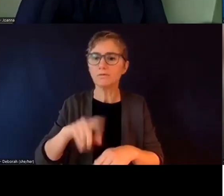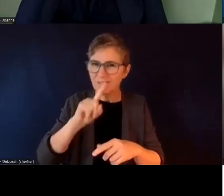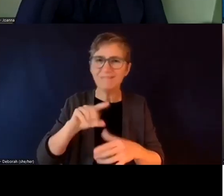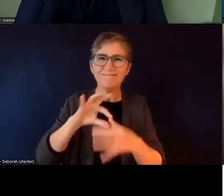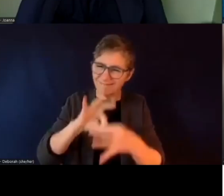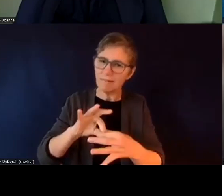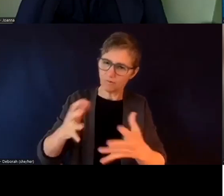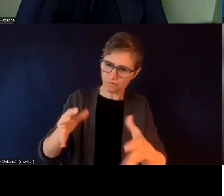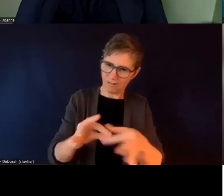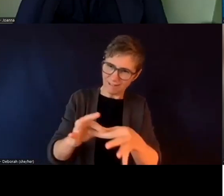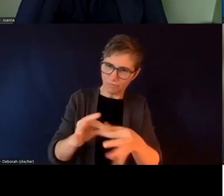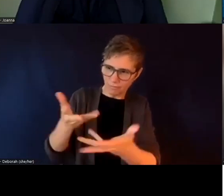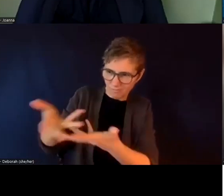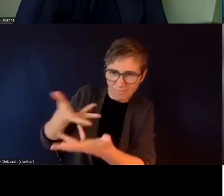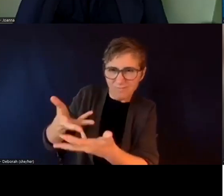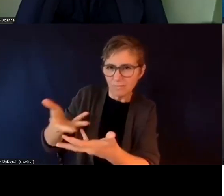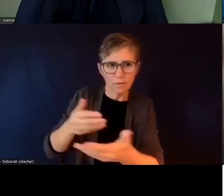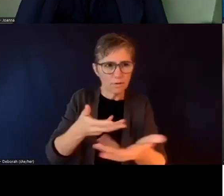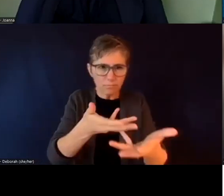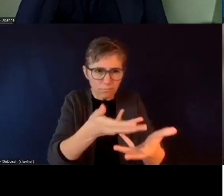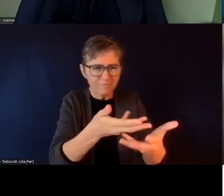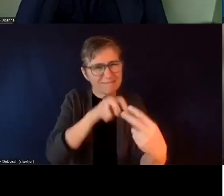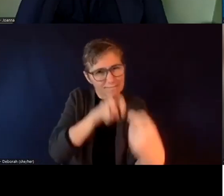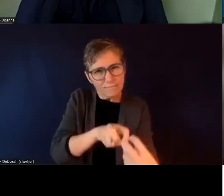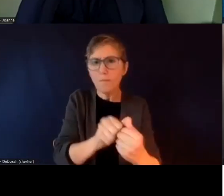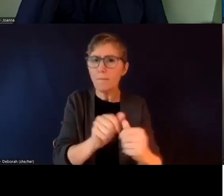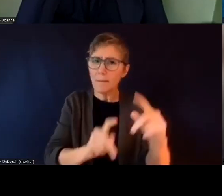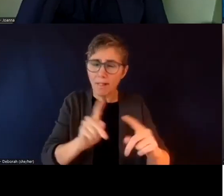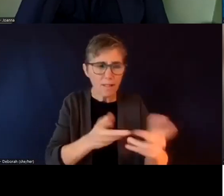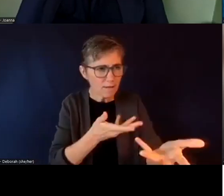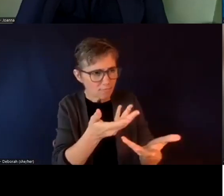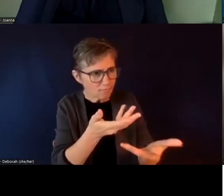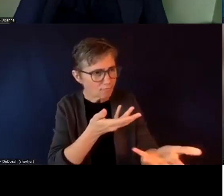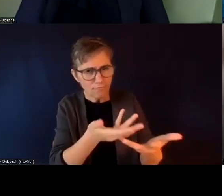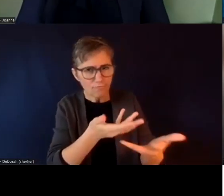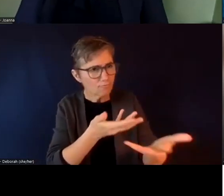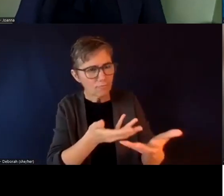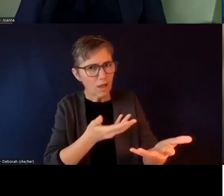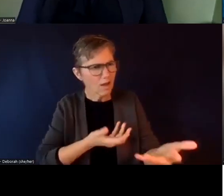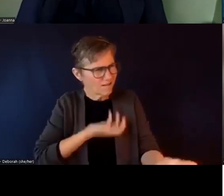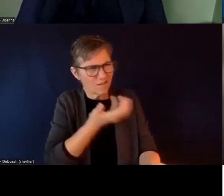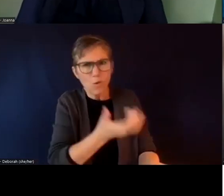and sitting down with people and helping them to understand who we are and what our needs